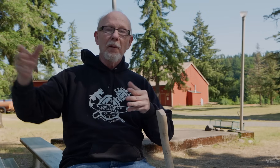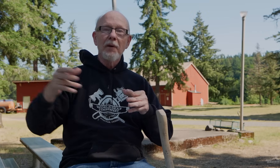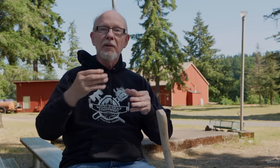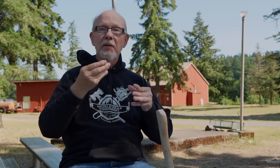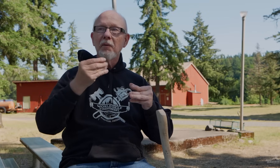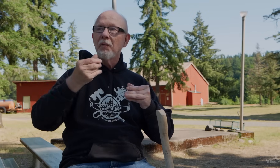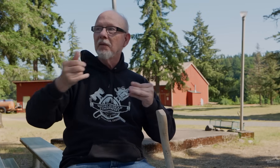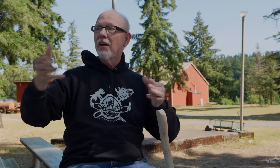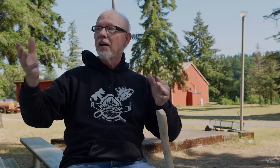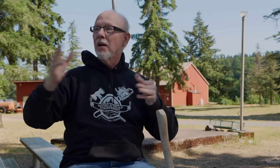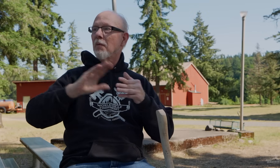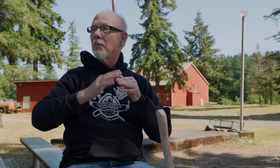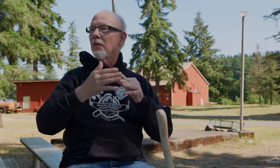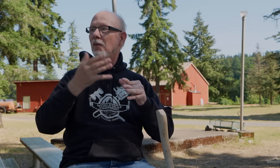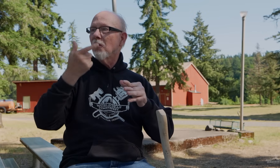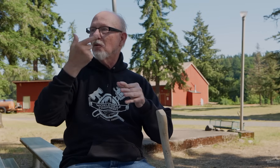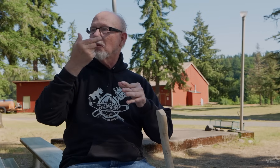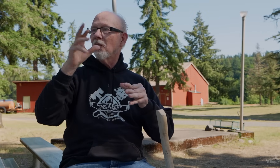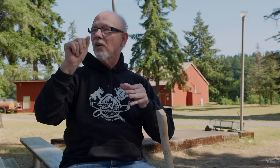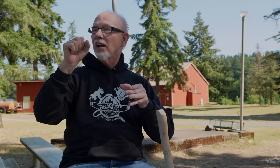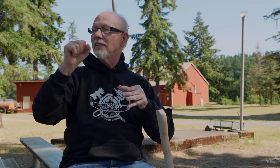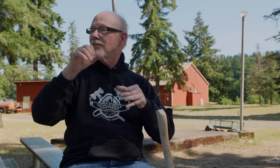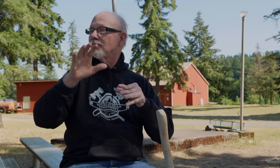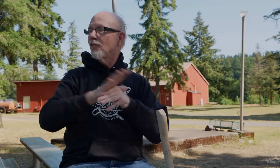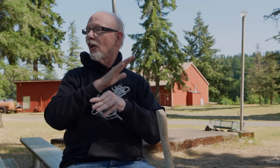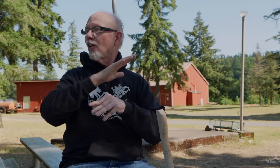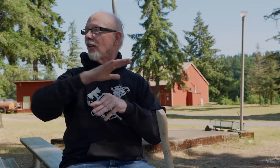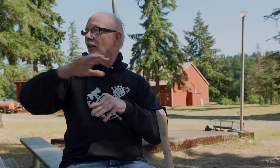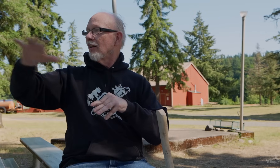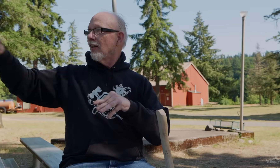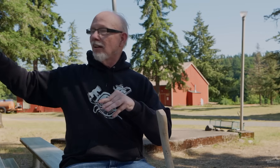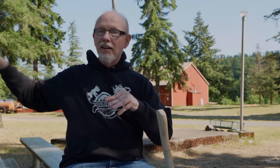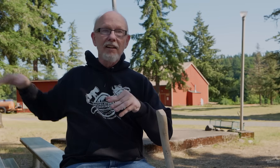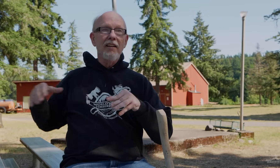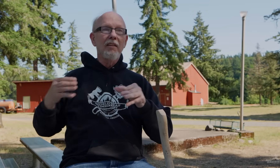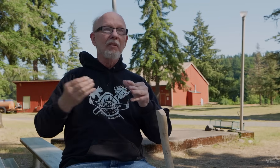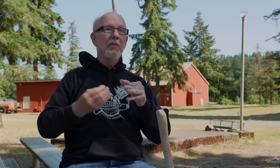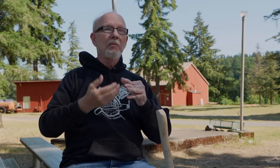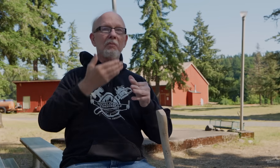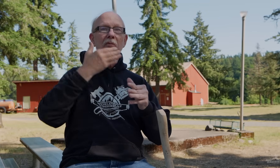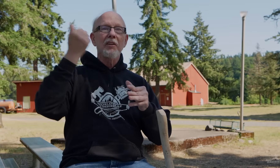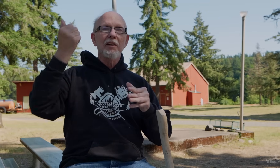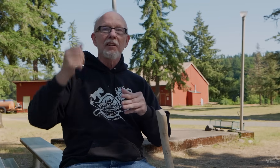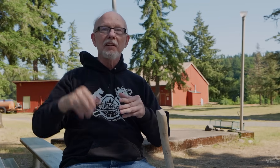Now it’s all smooth grass — looks so much better!